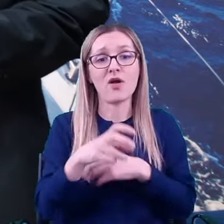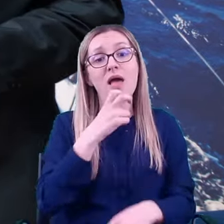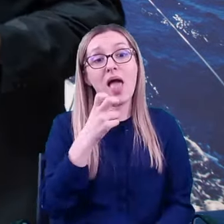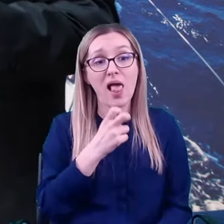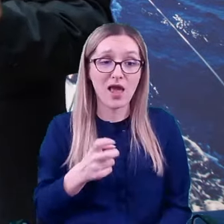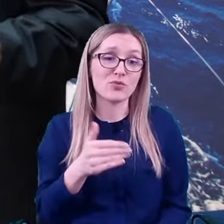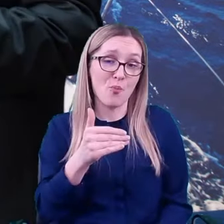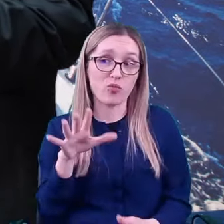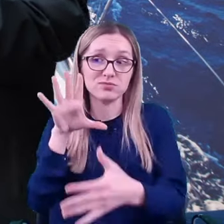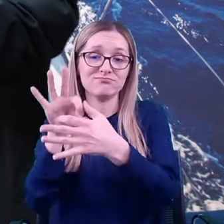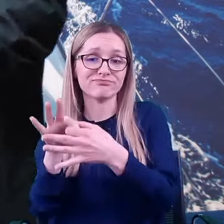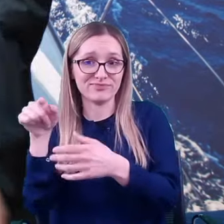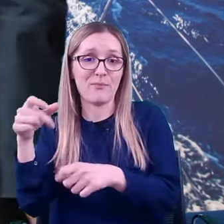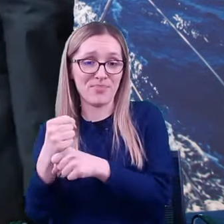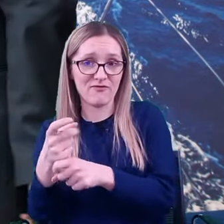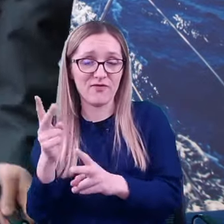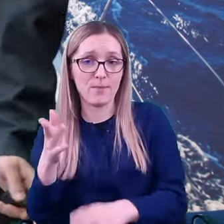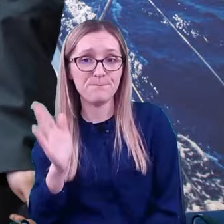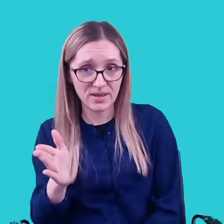is the cell stack.